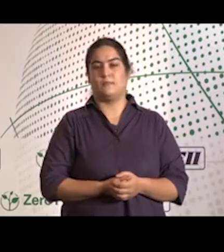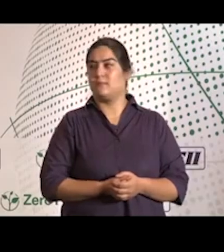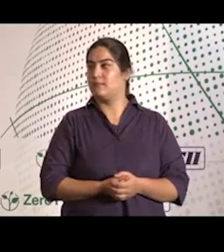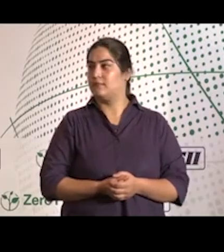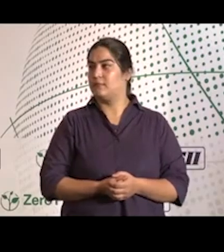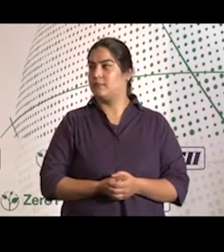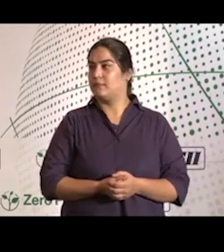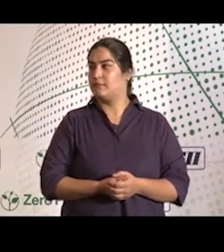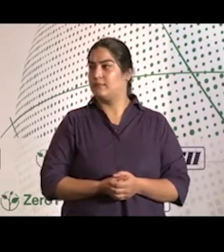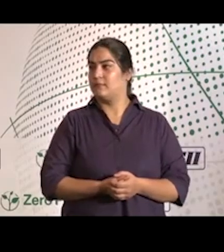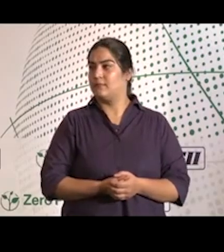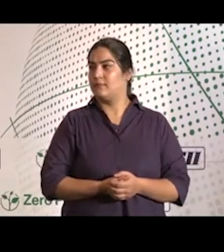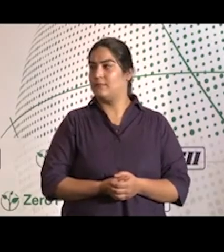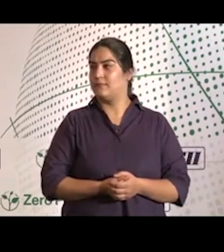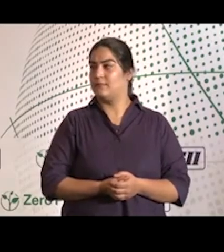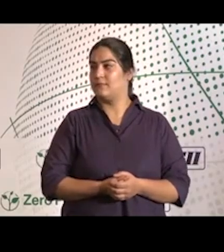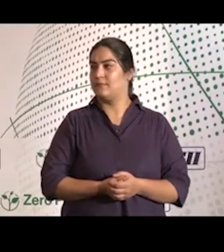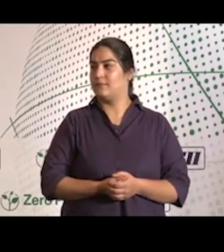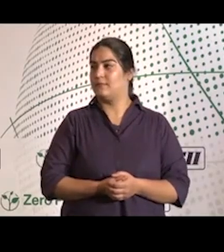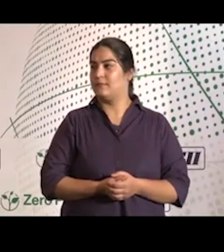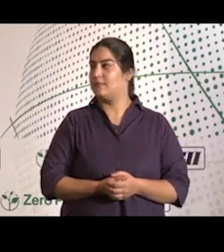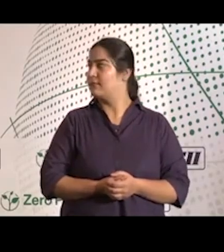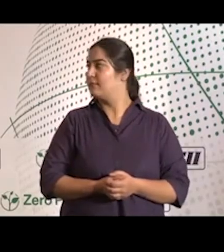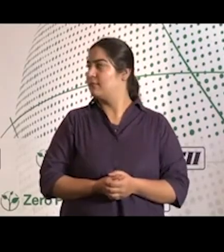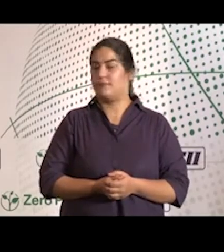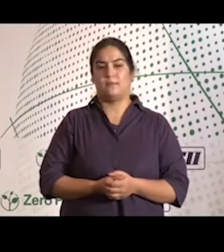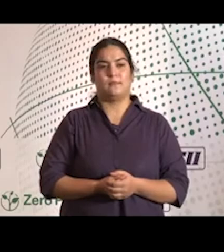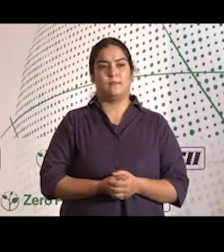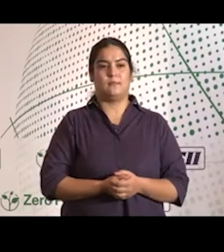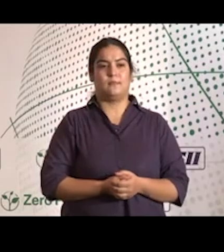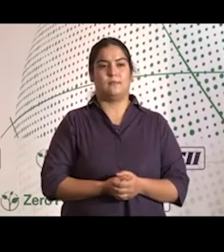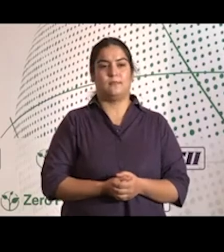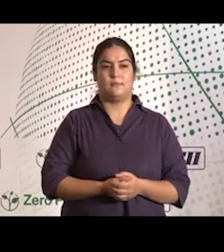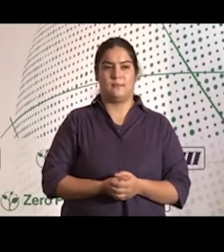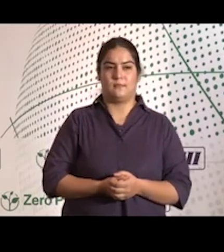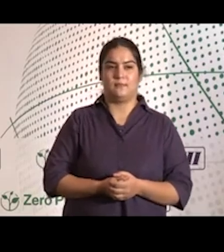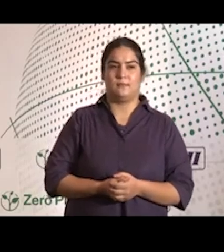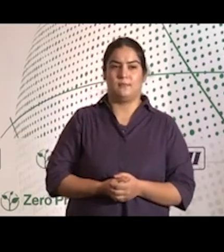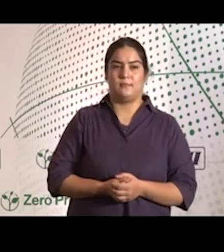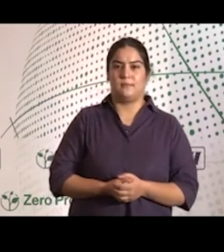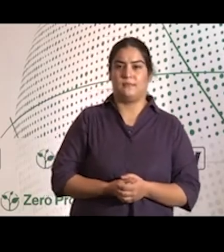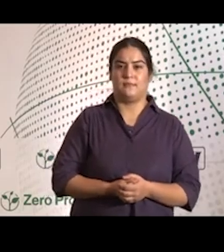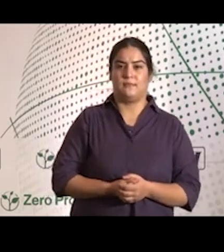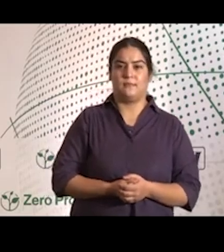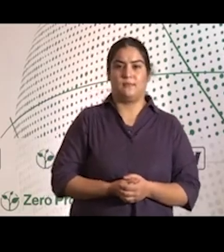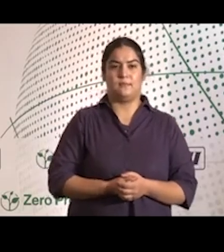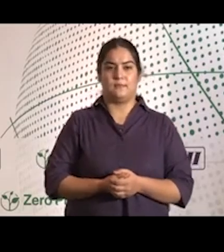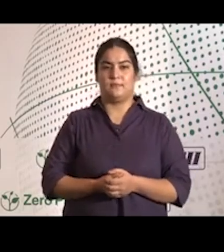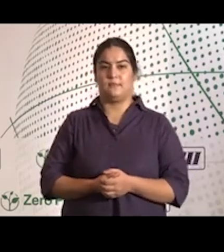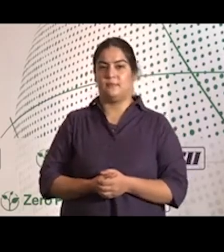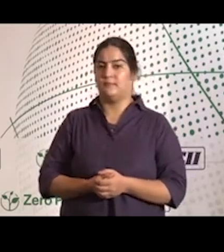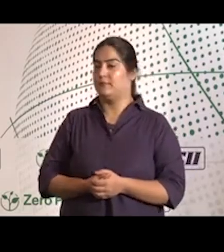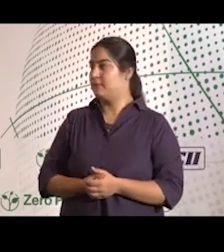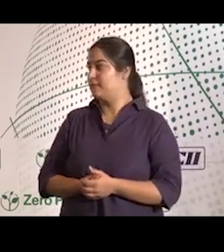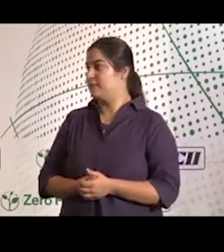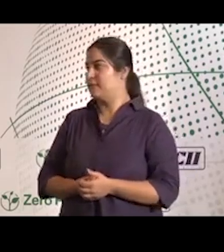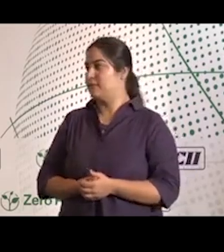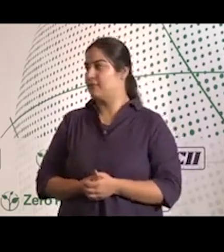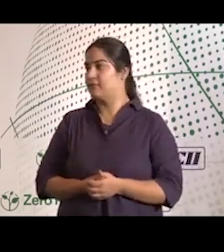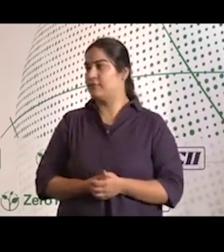So that's, that's my problem. And how do we solve it?